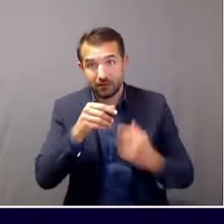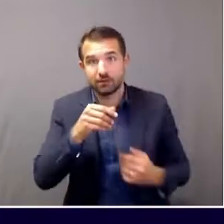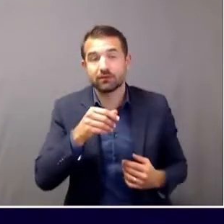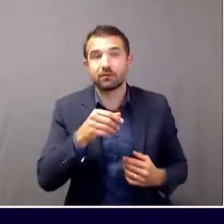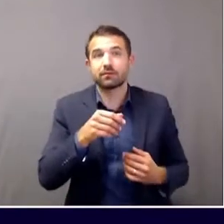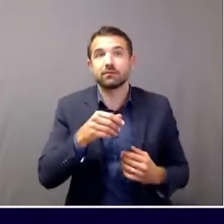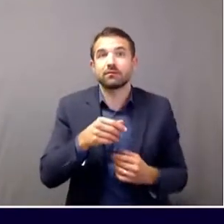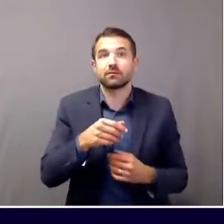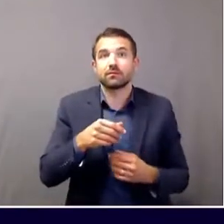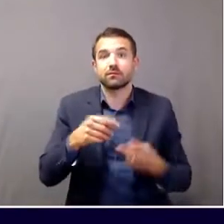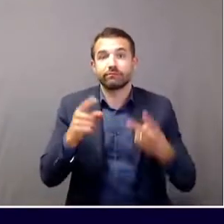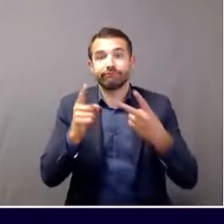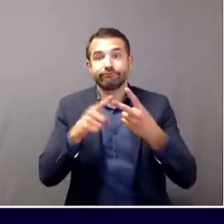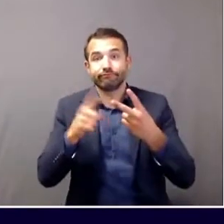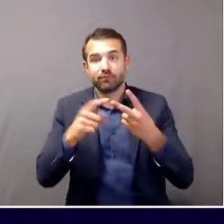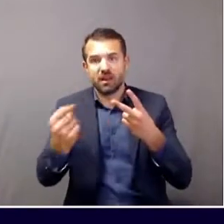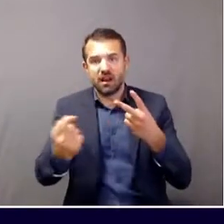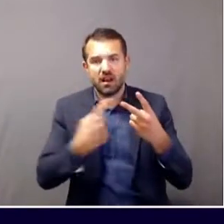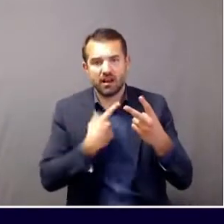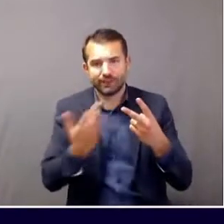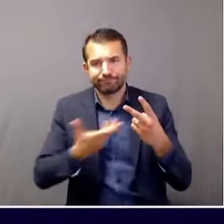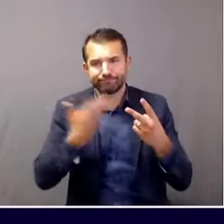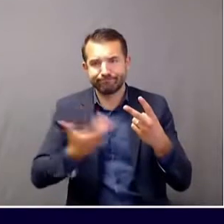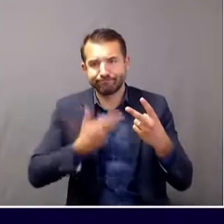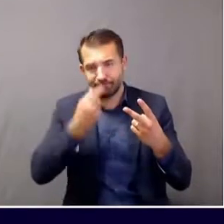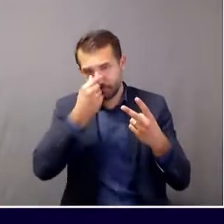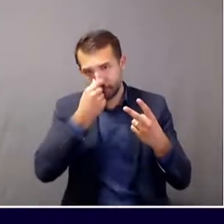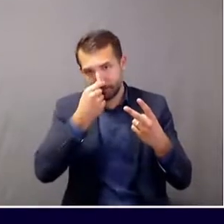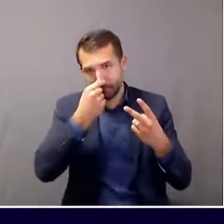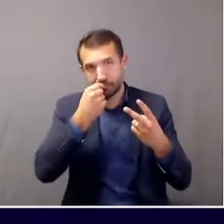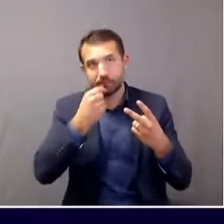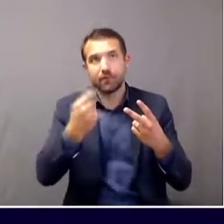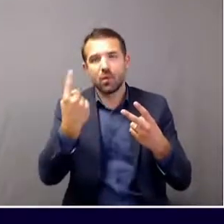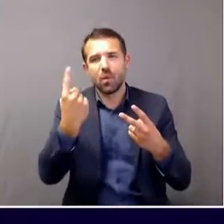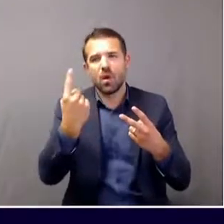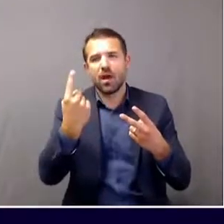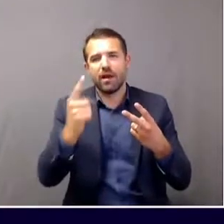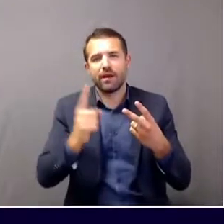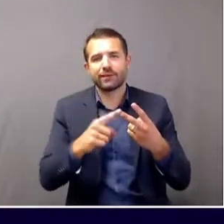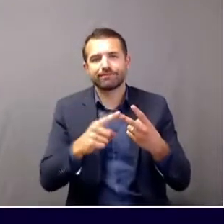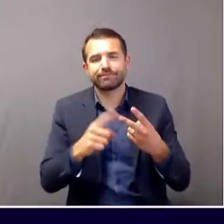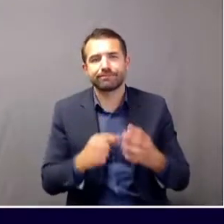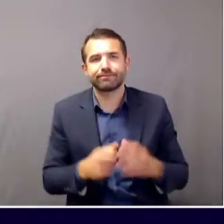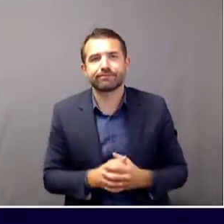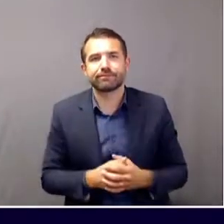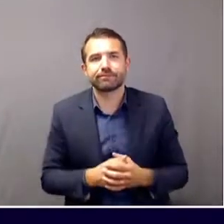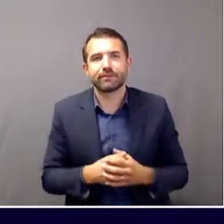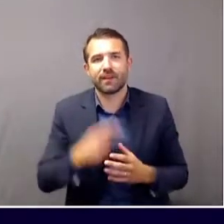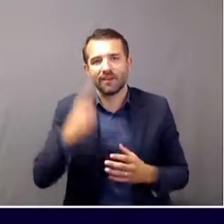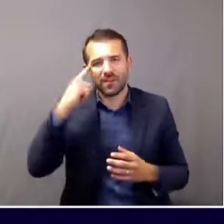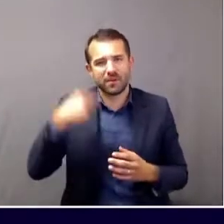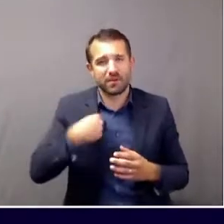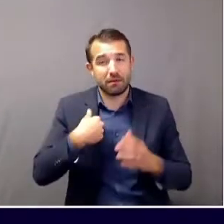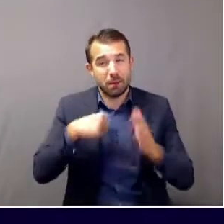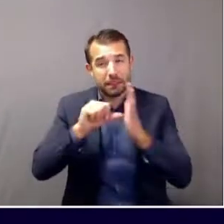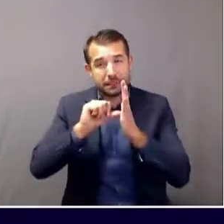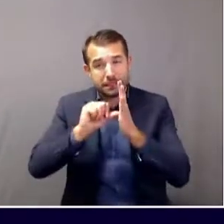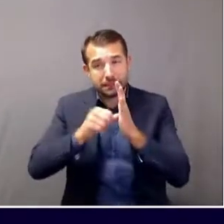question one thing that that that I bear